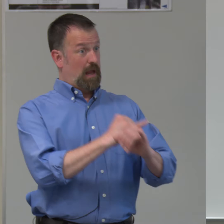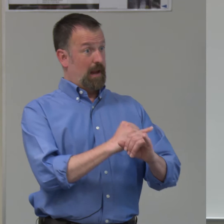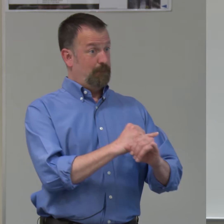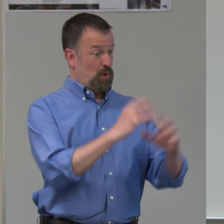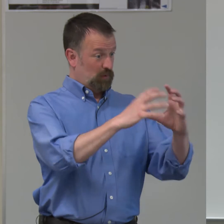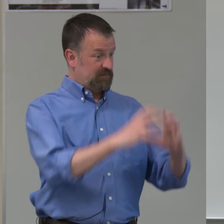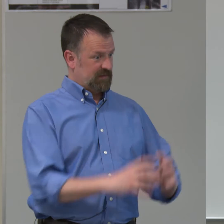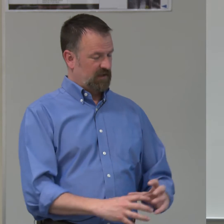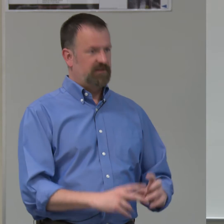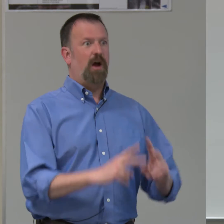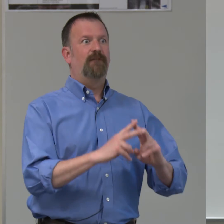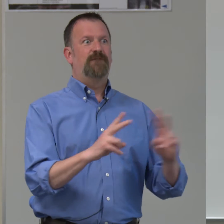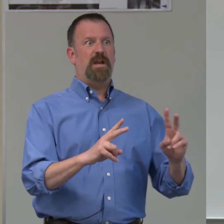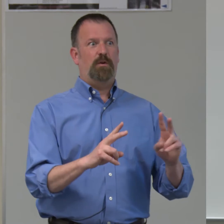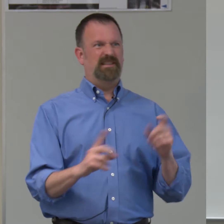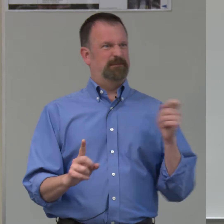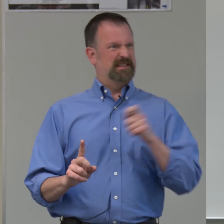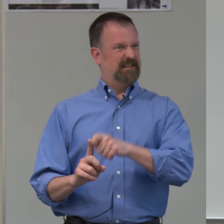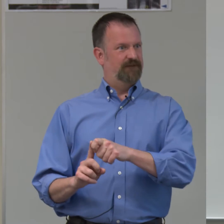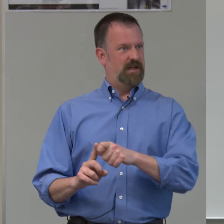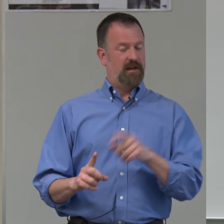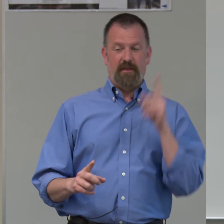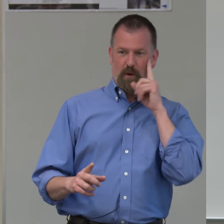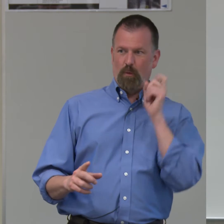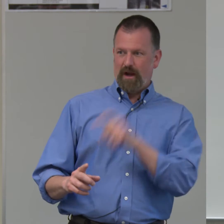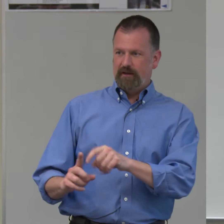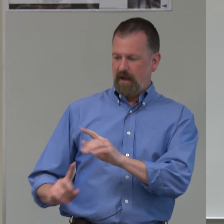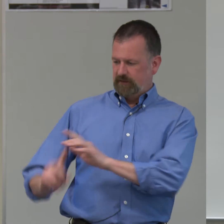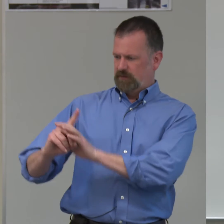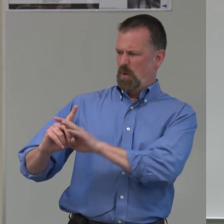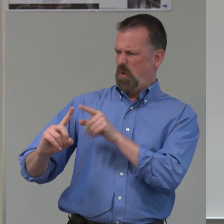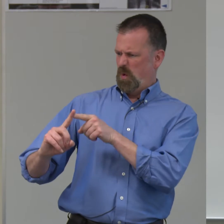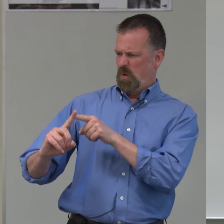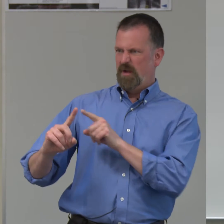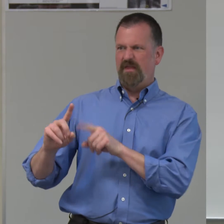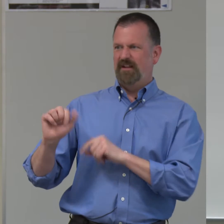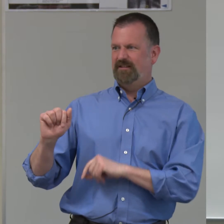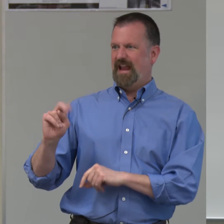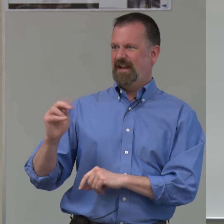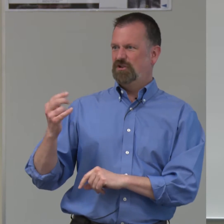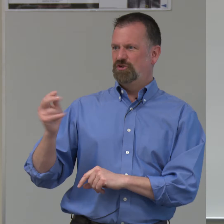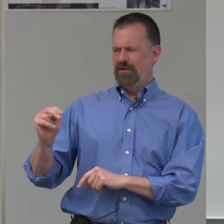of course, are specific. They recognize antigens that are different from self,